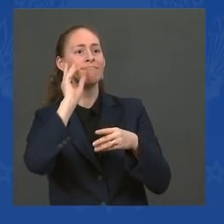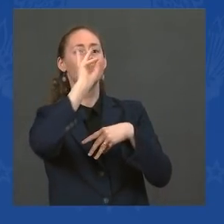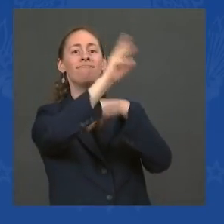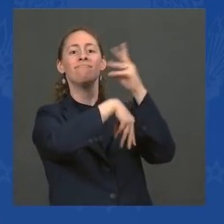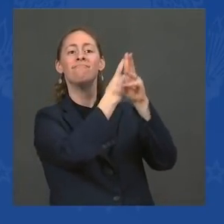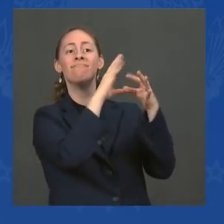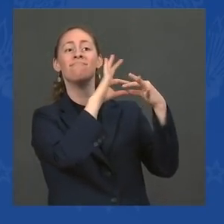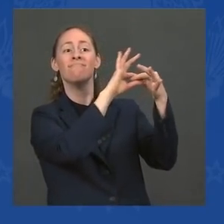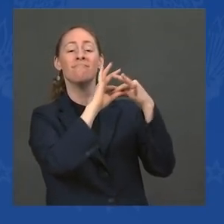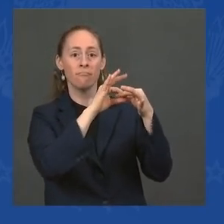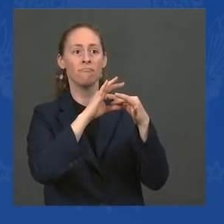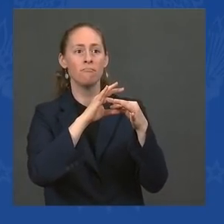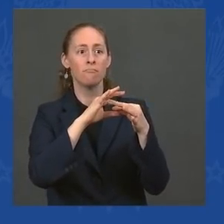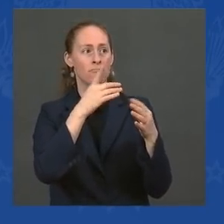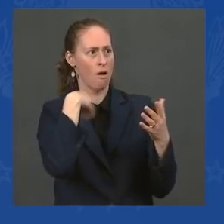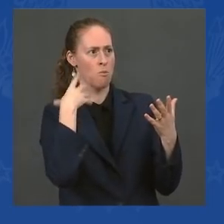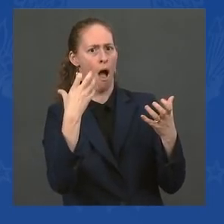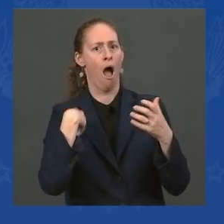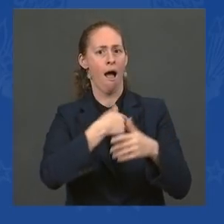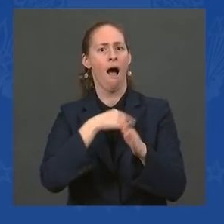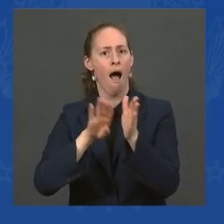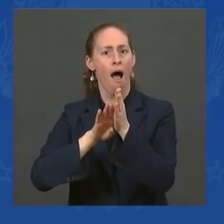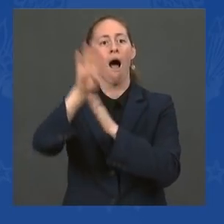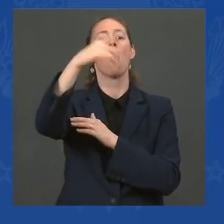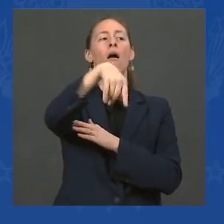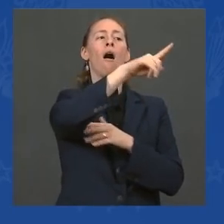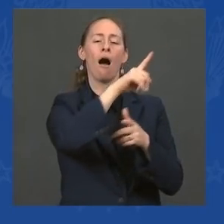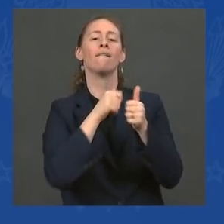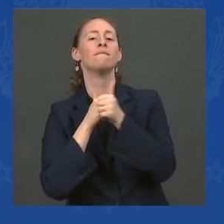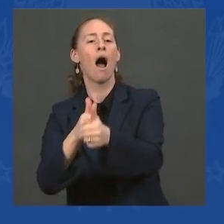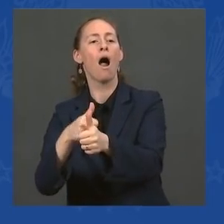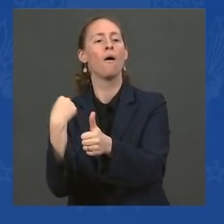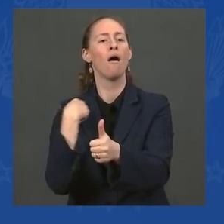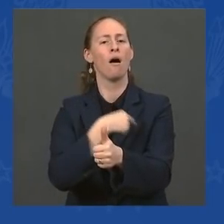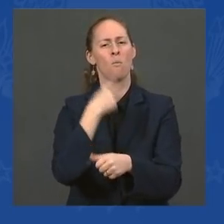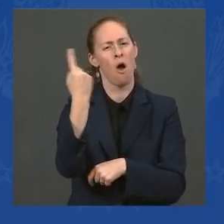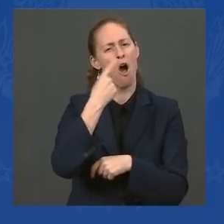We have always led the world not just by the example of our power, but the power of our example.